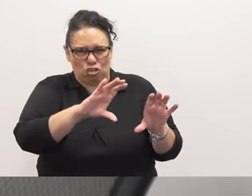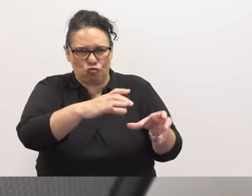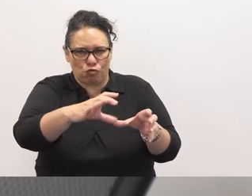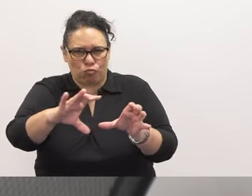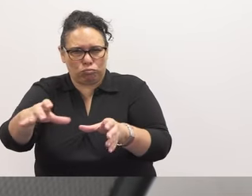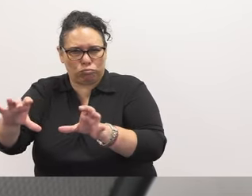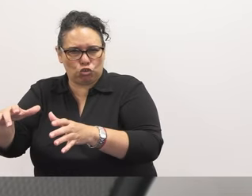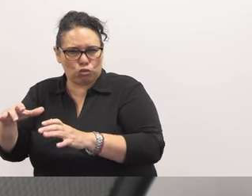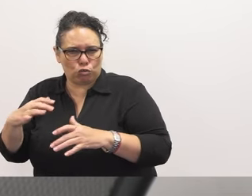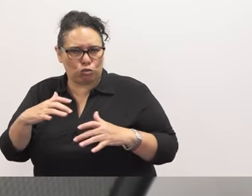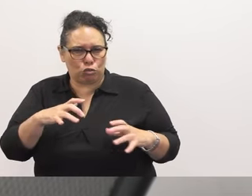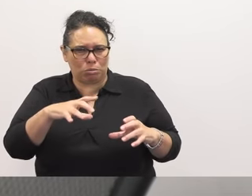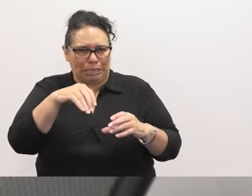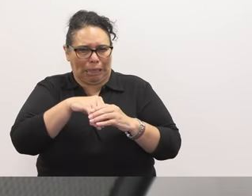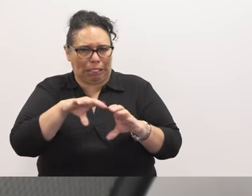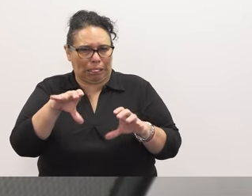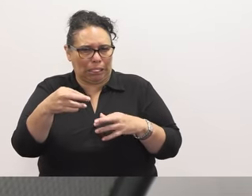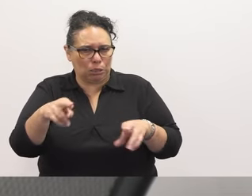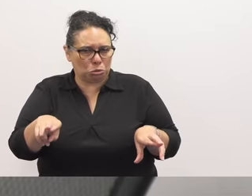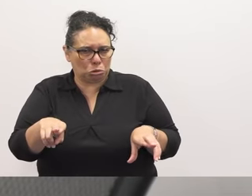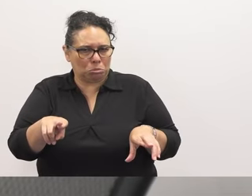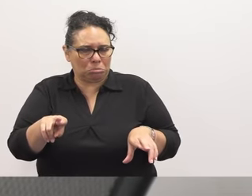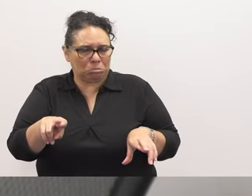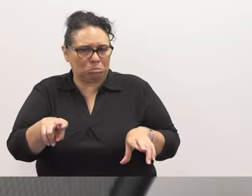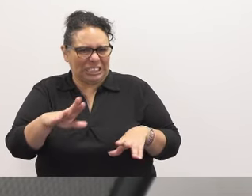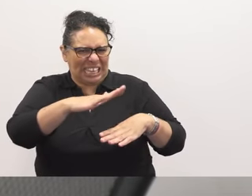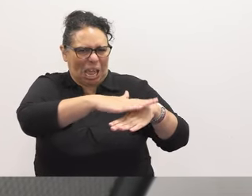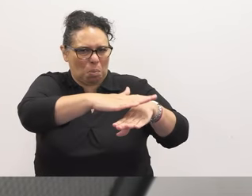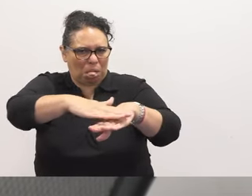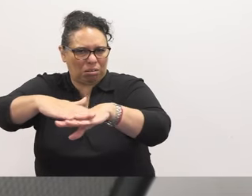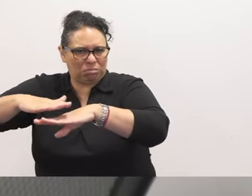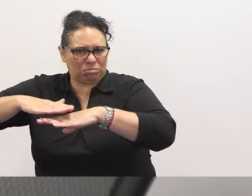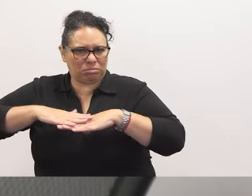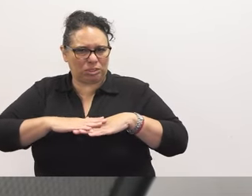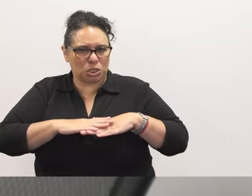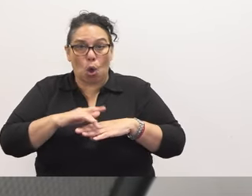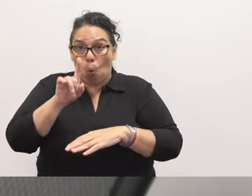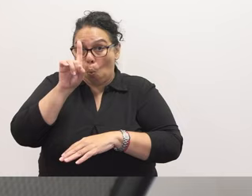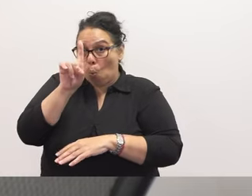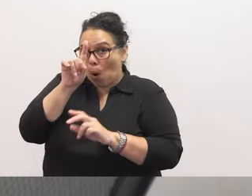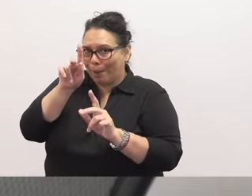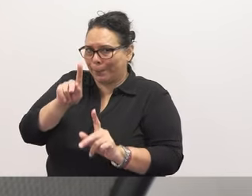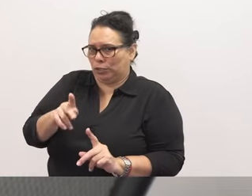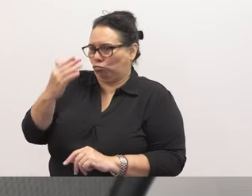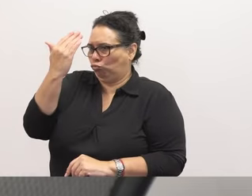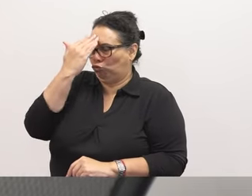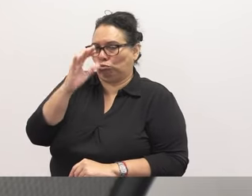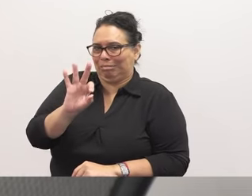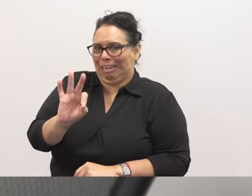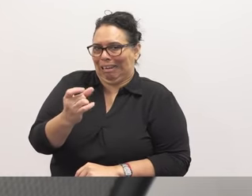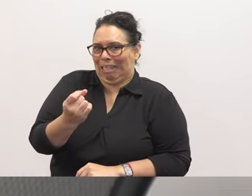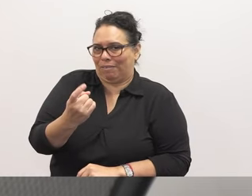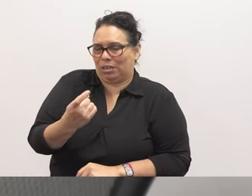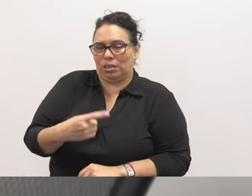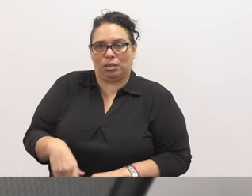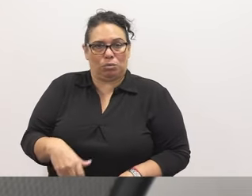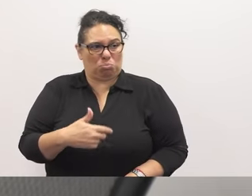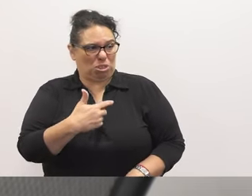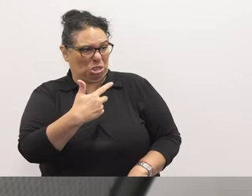And at almost all the groups, one person knew what it was, but at like three groups, they were just sitting there like, I don't know.